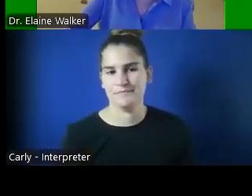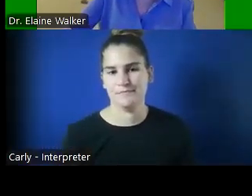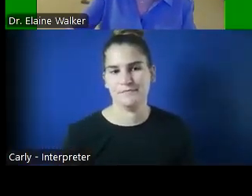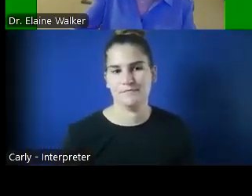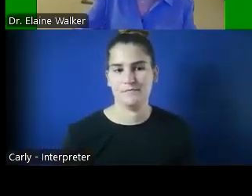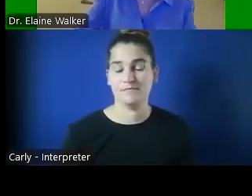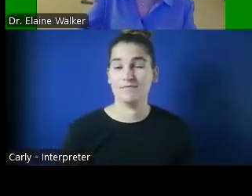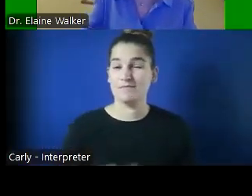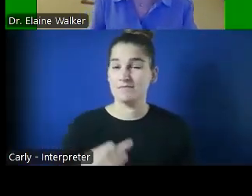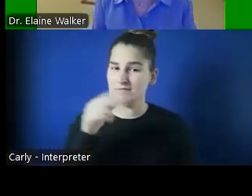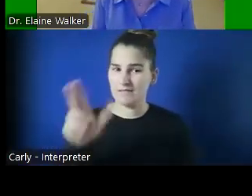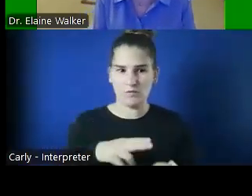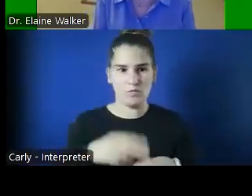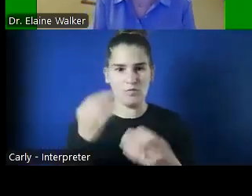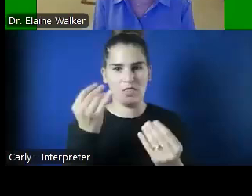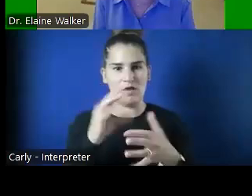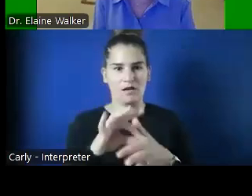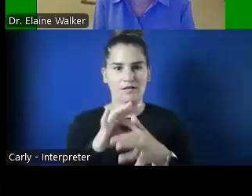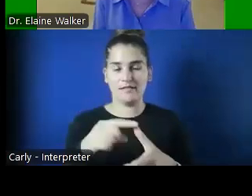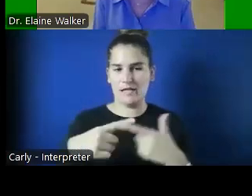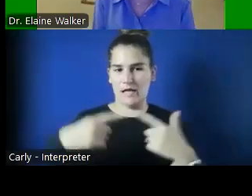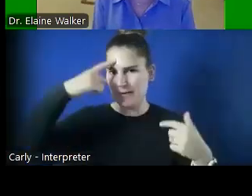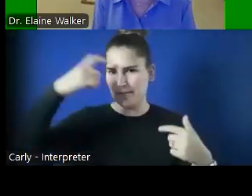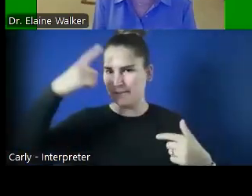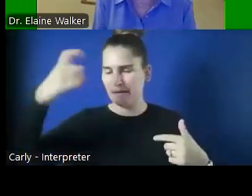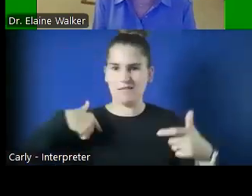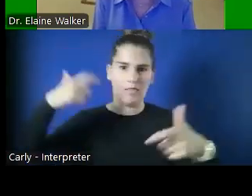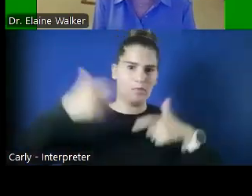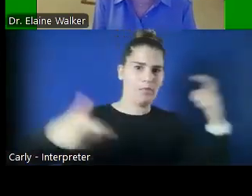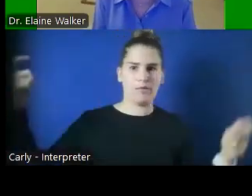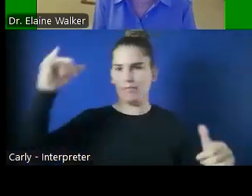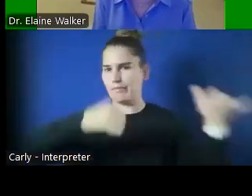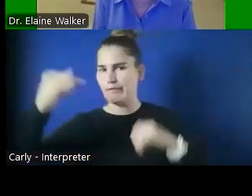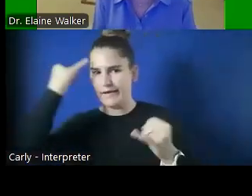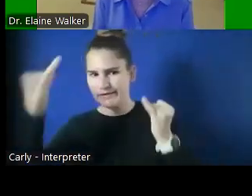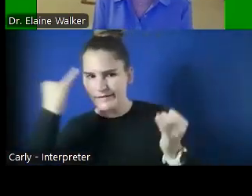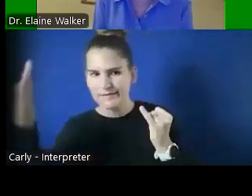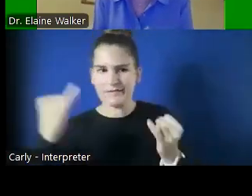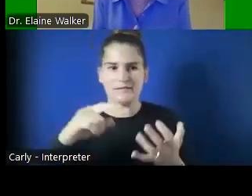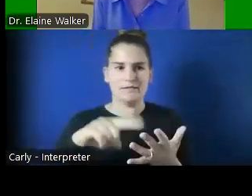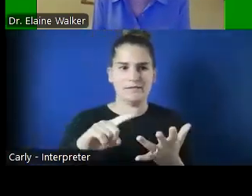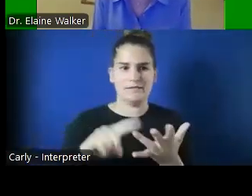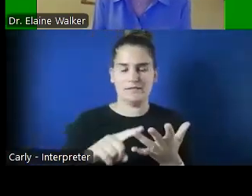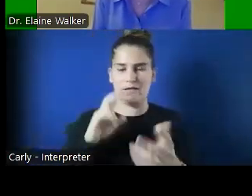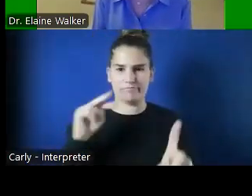thought content suspiciousness grandiosity perceptual abnormalities and we rate all of